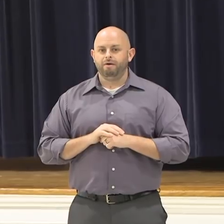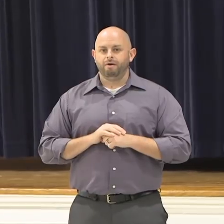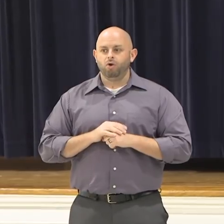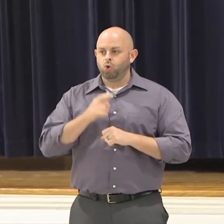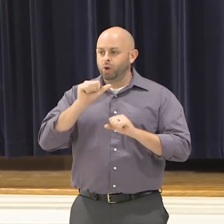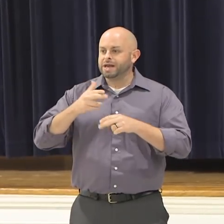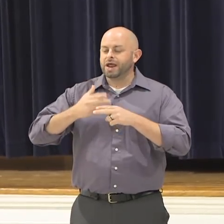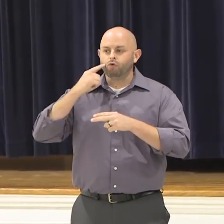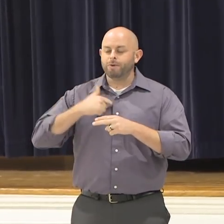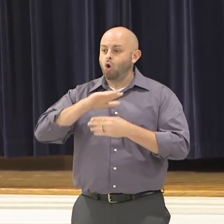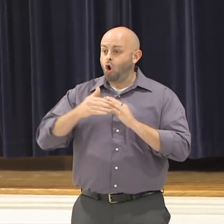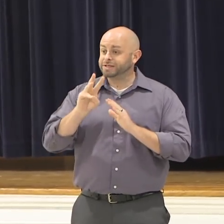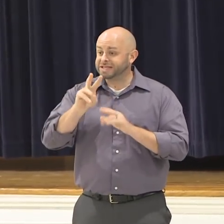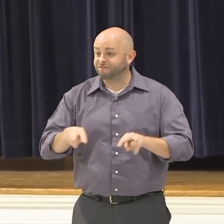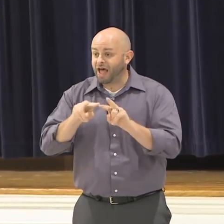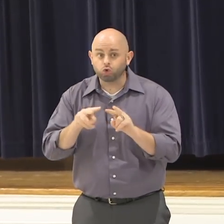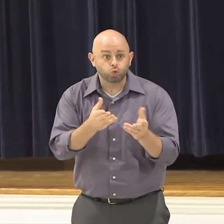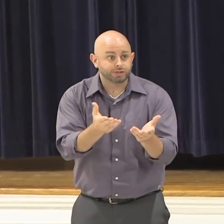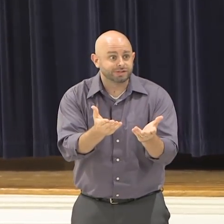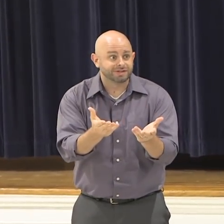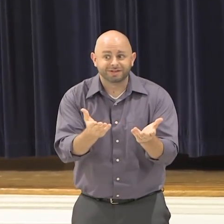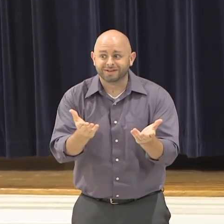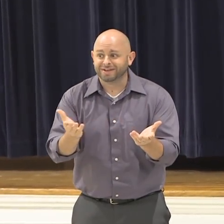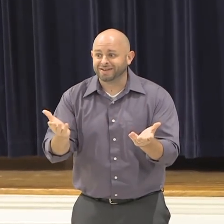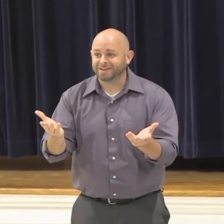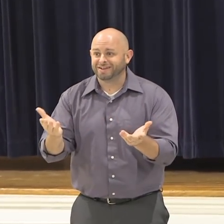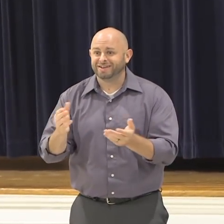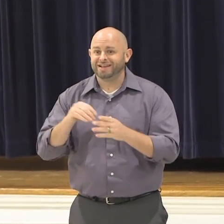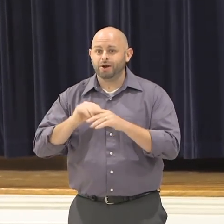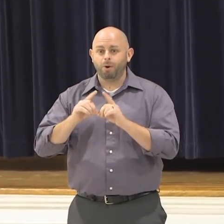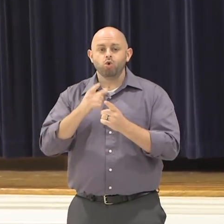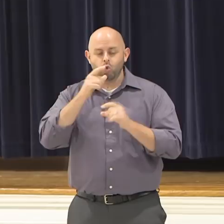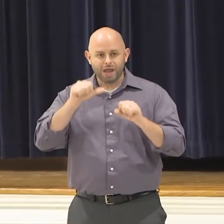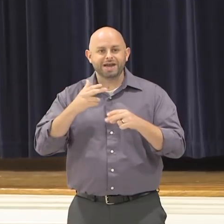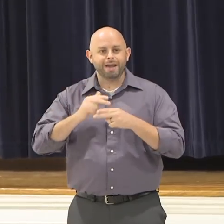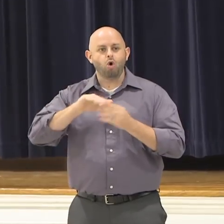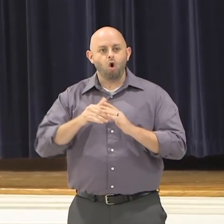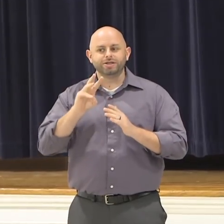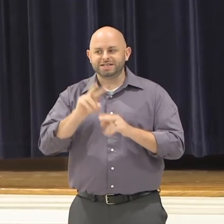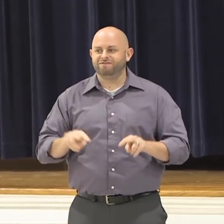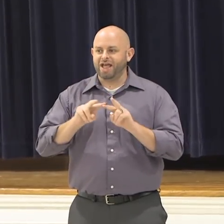name for me all six values the department who can name all six values